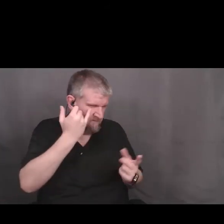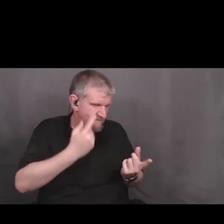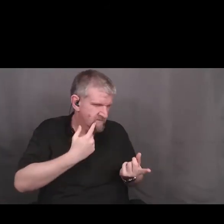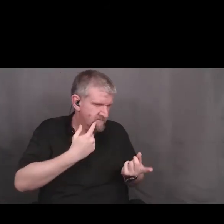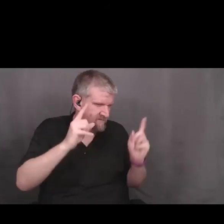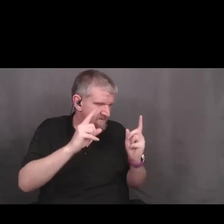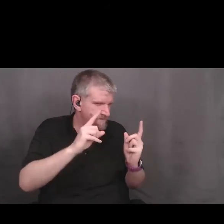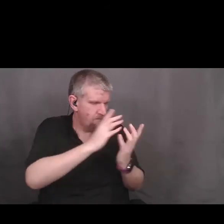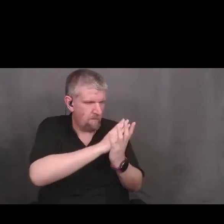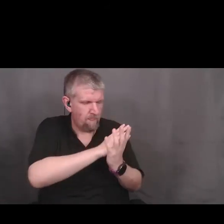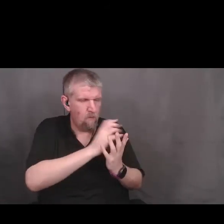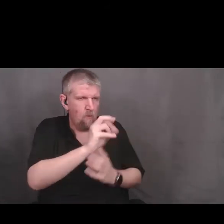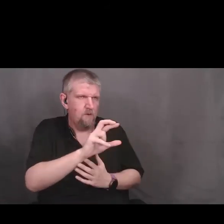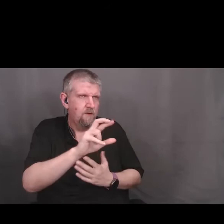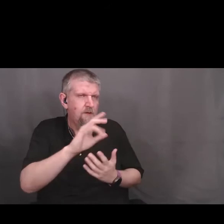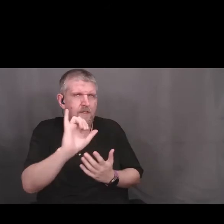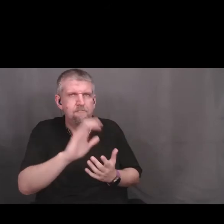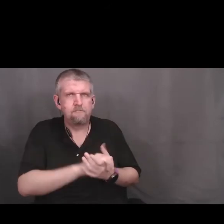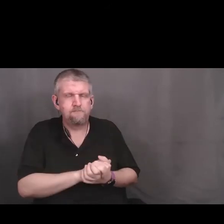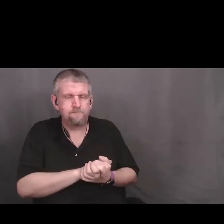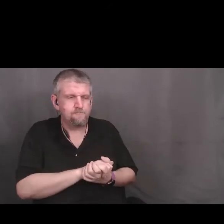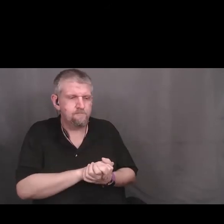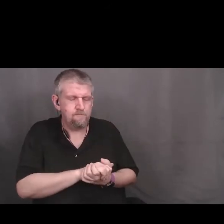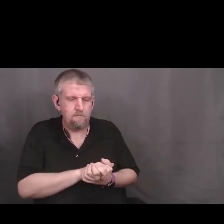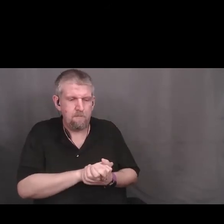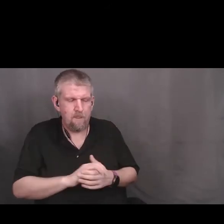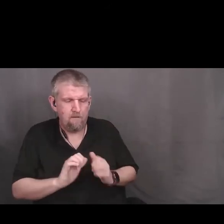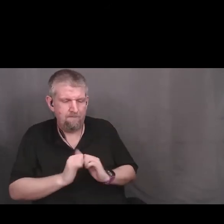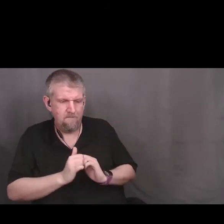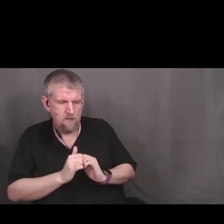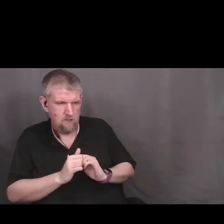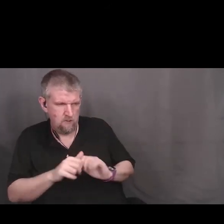meaning how is it that the client is getting closer